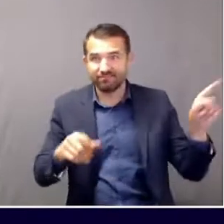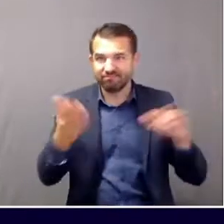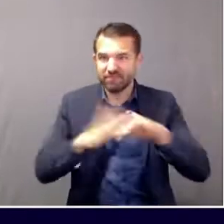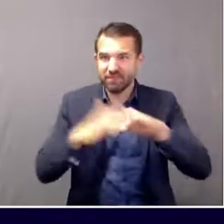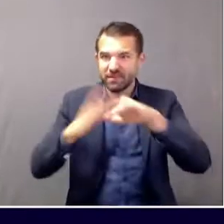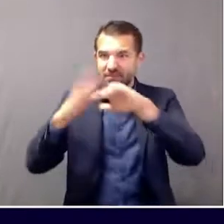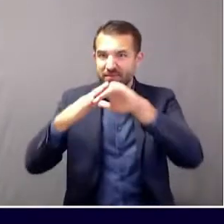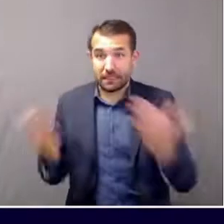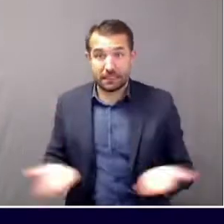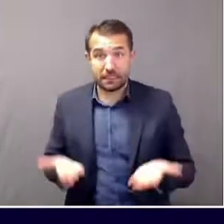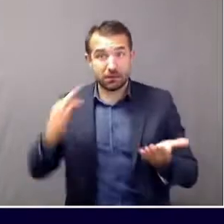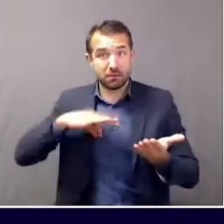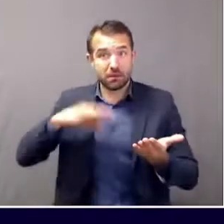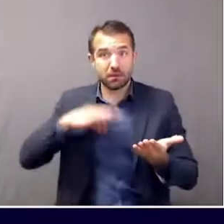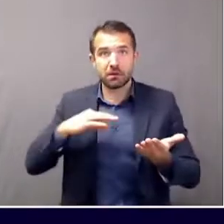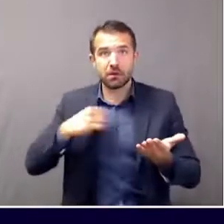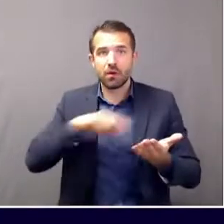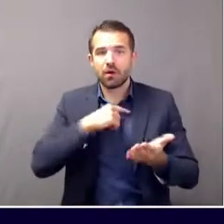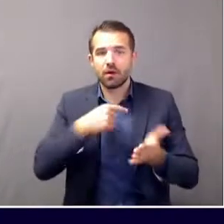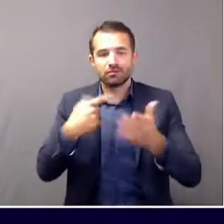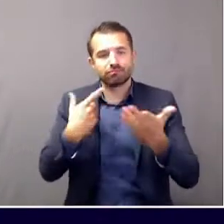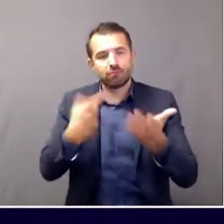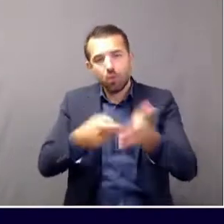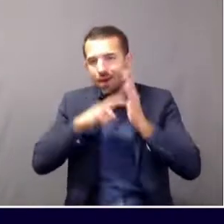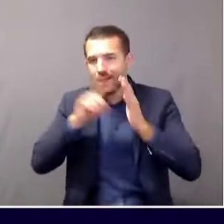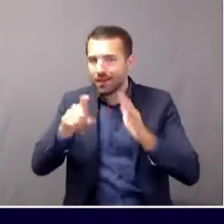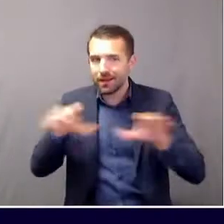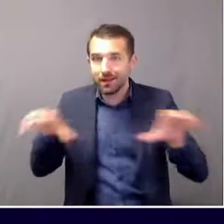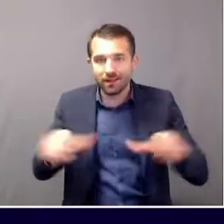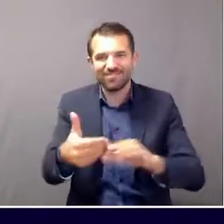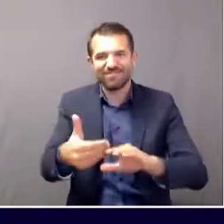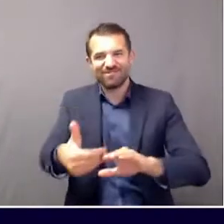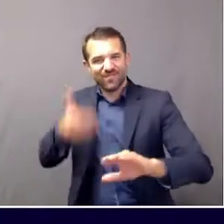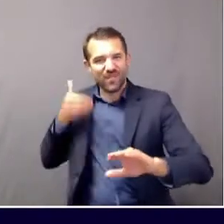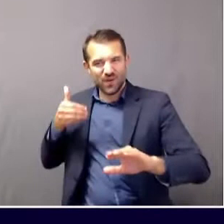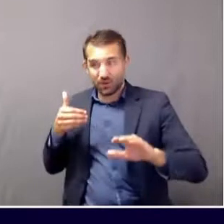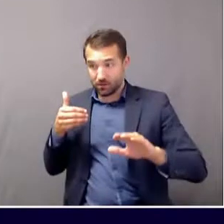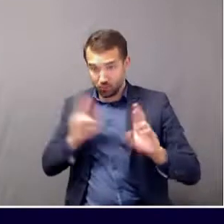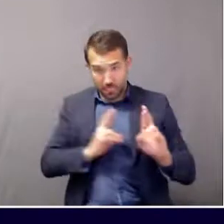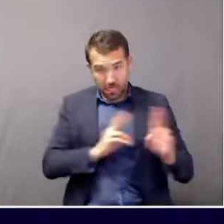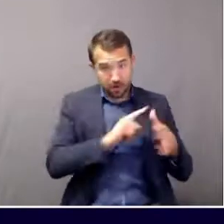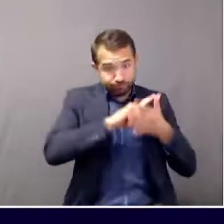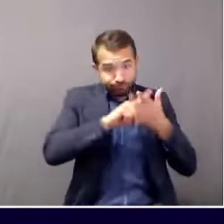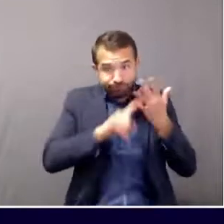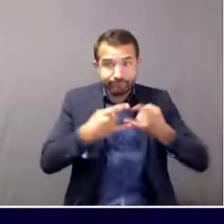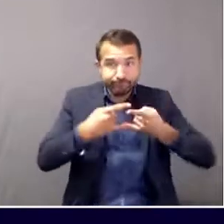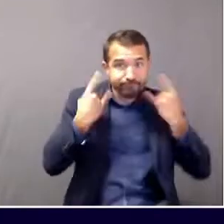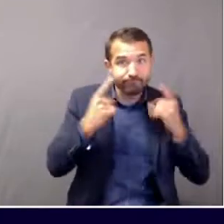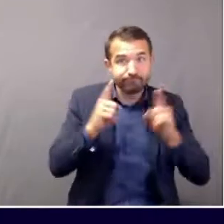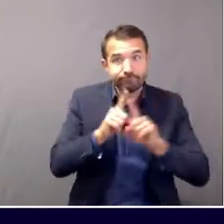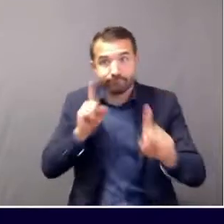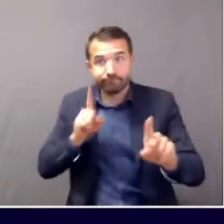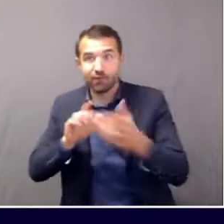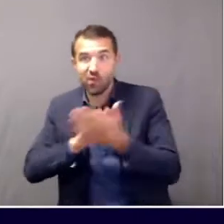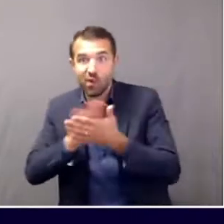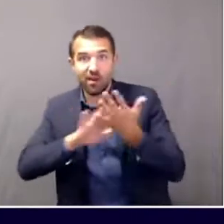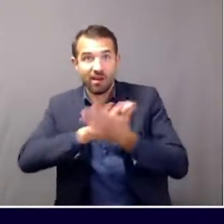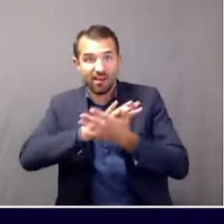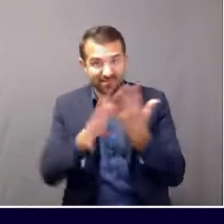about please wear a face covering and